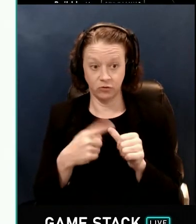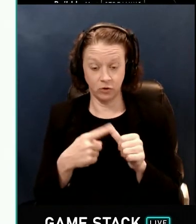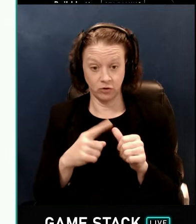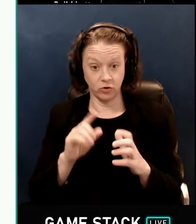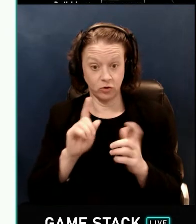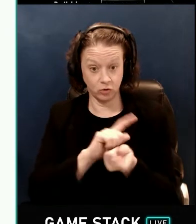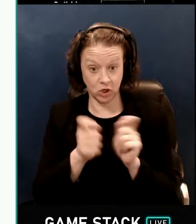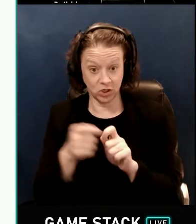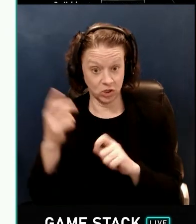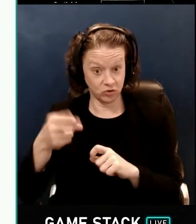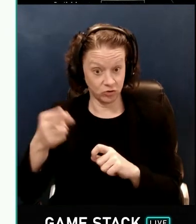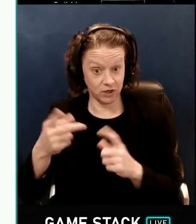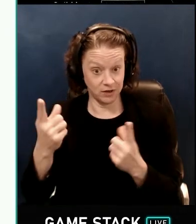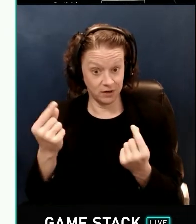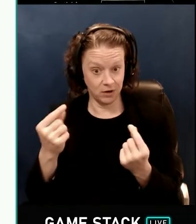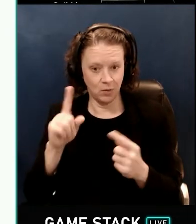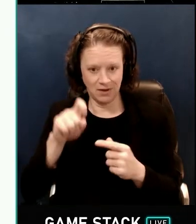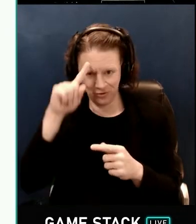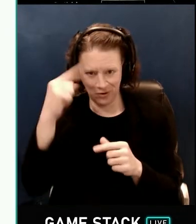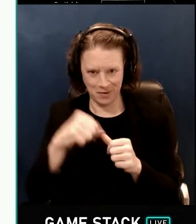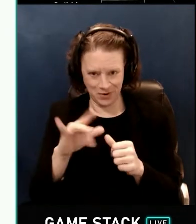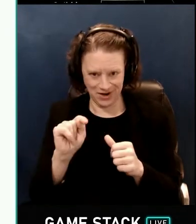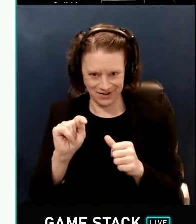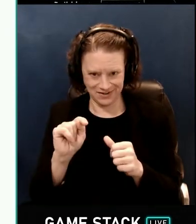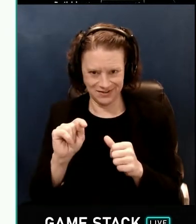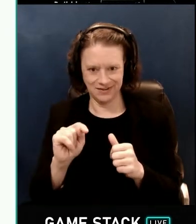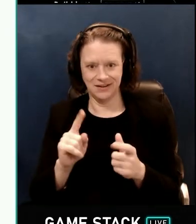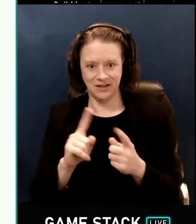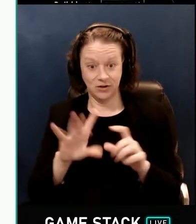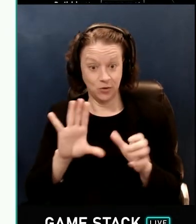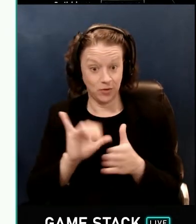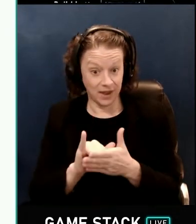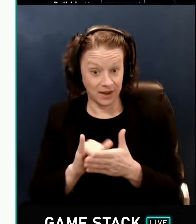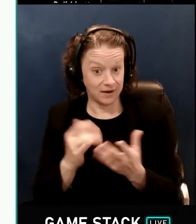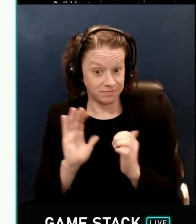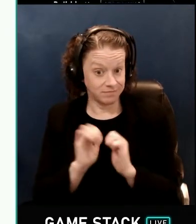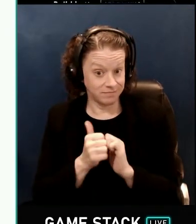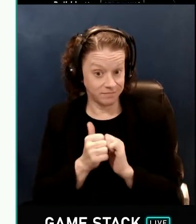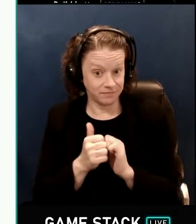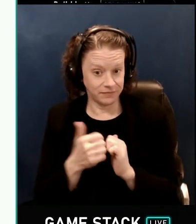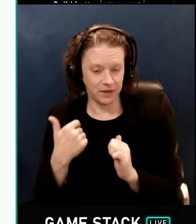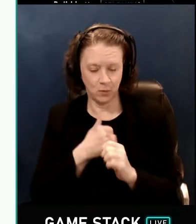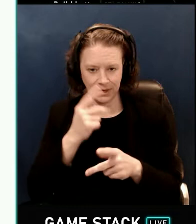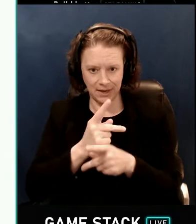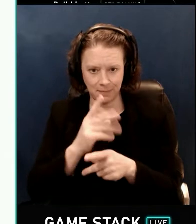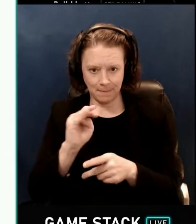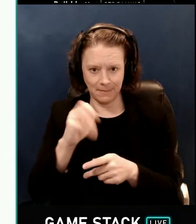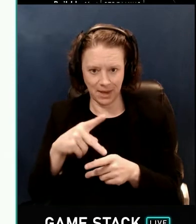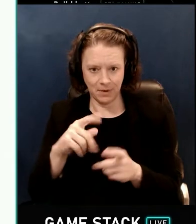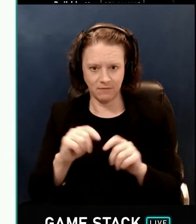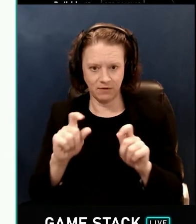to remember it. In order to do that, what we're gonna do is keep a map of the frame token that we got when rendering a frame to